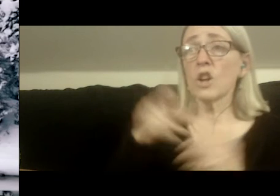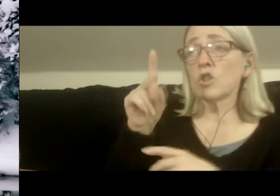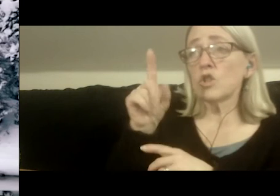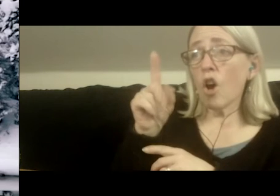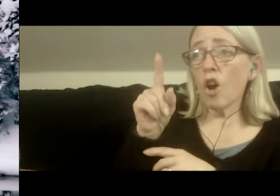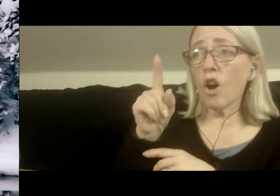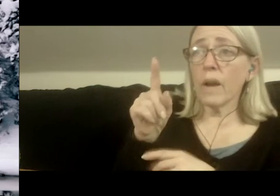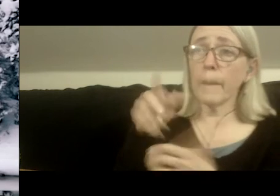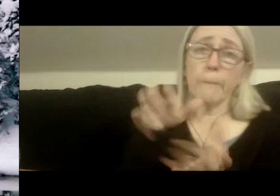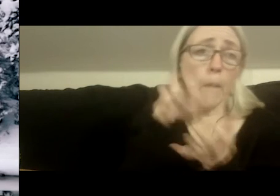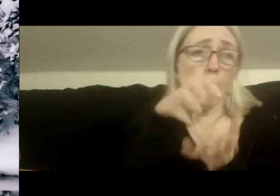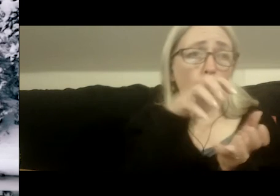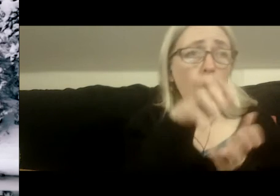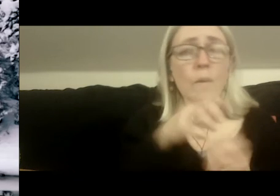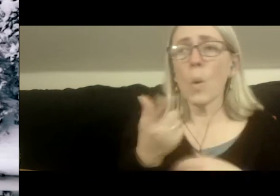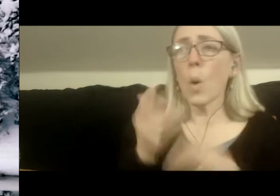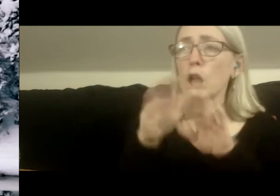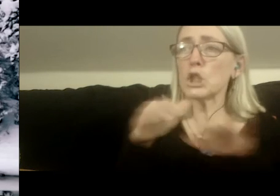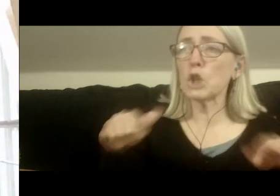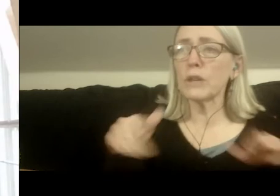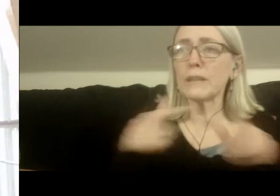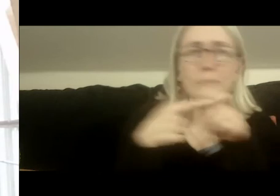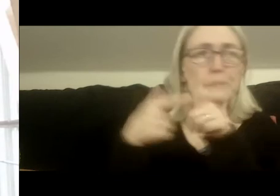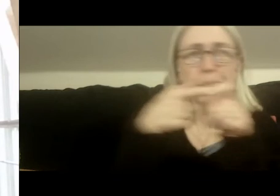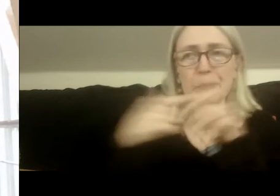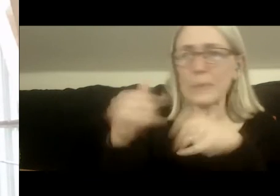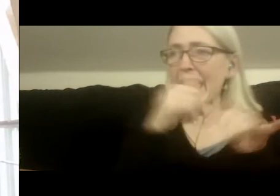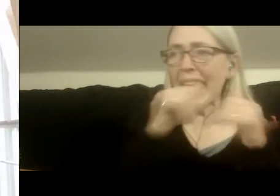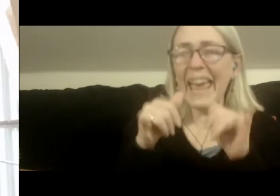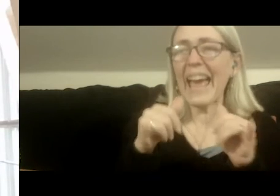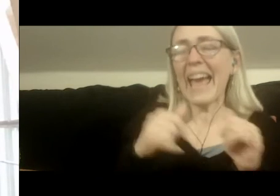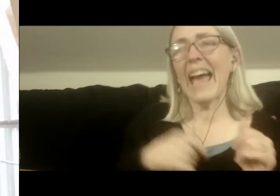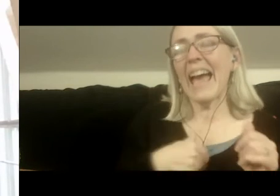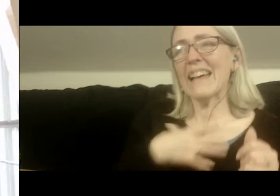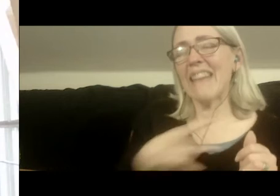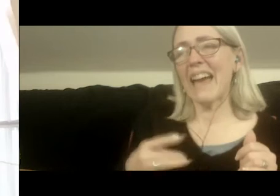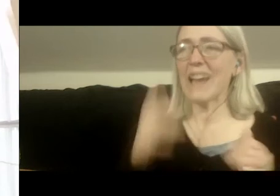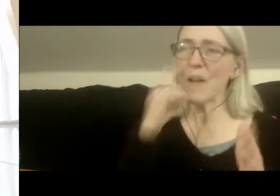I was able to bond with faculty over the fact that we're all human. Brown instructors reached out to DLD with humility